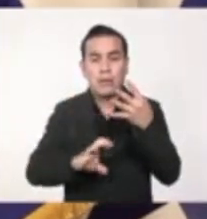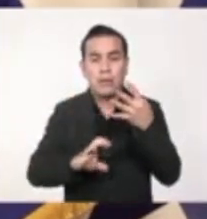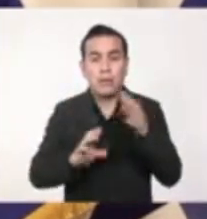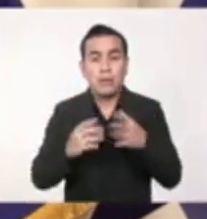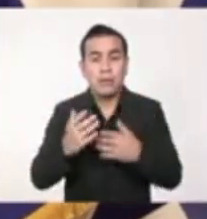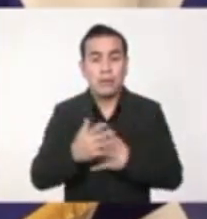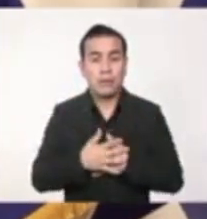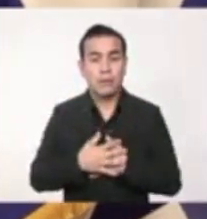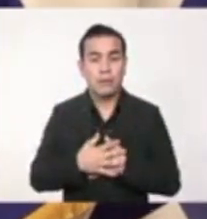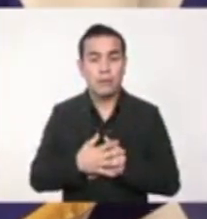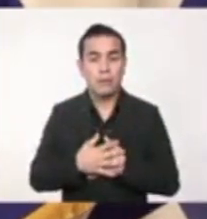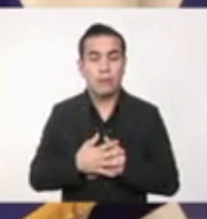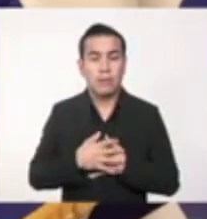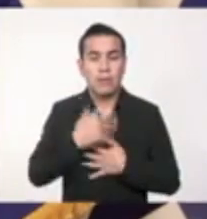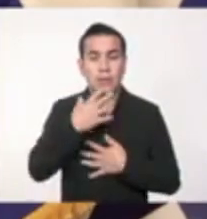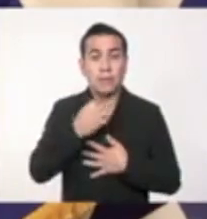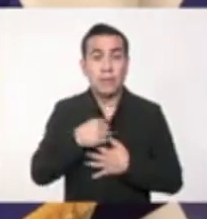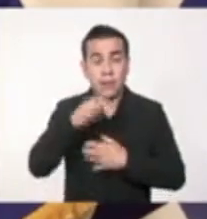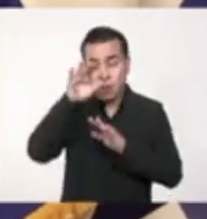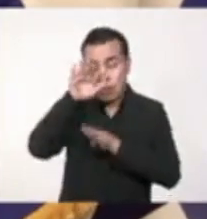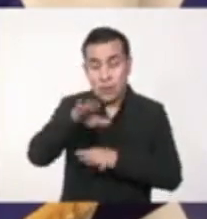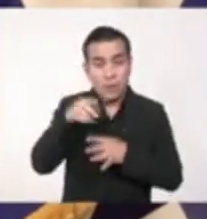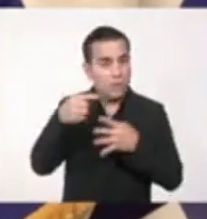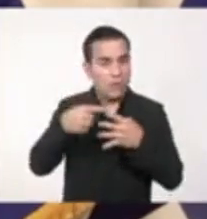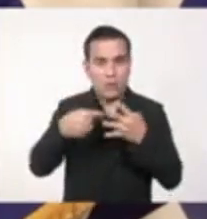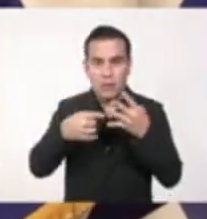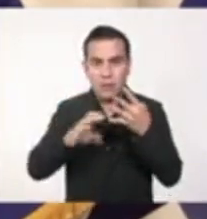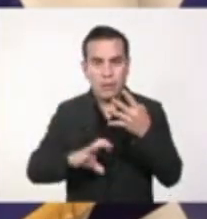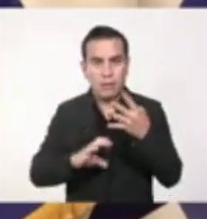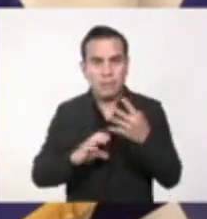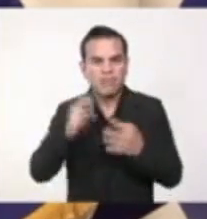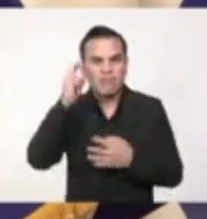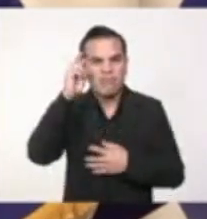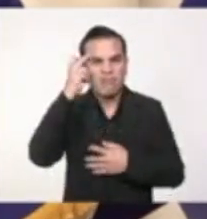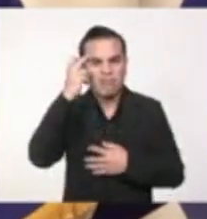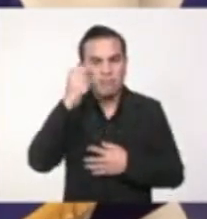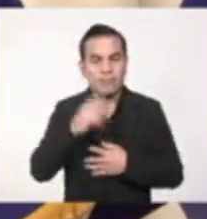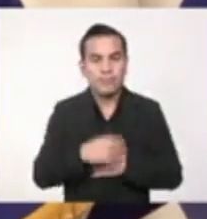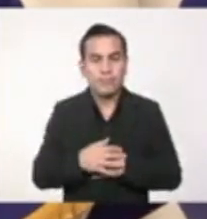Because if we did not fulfill it, there are people who would claim